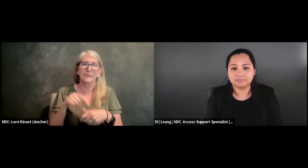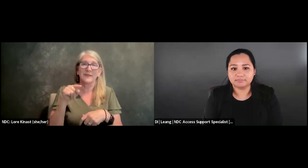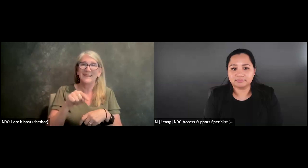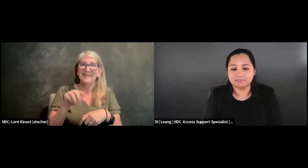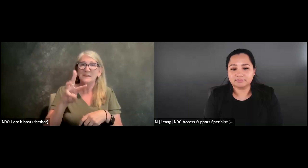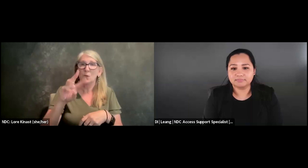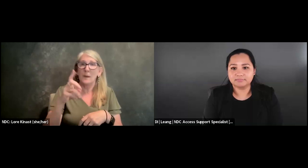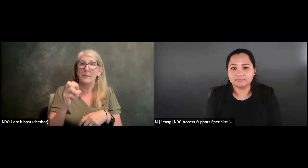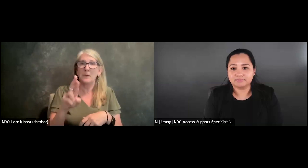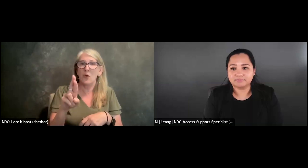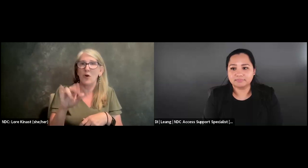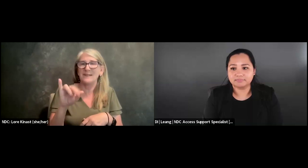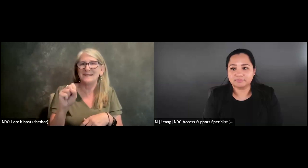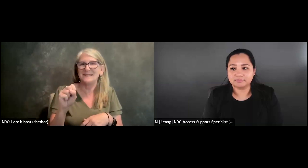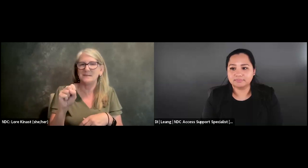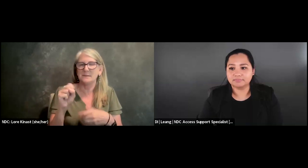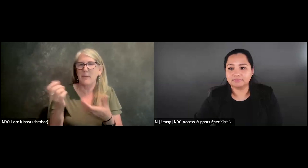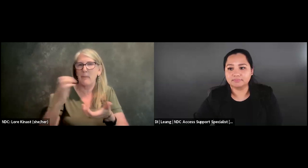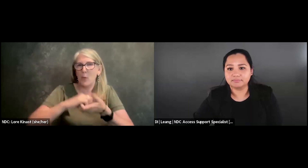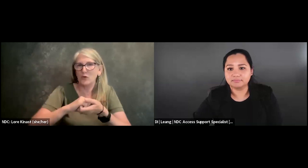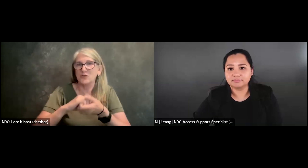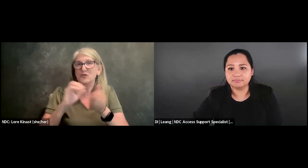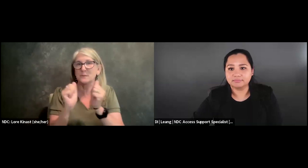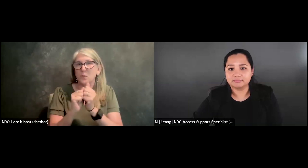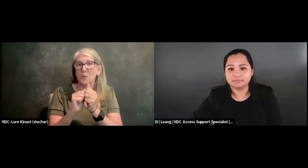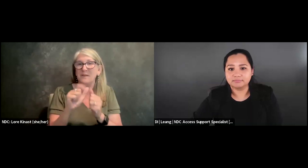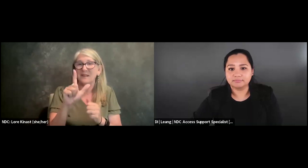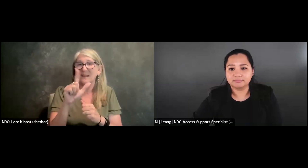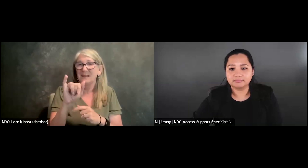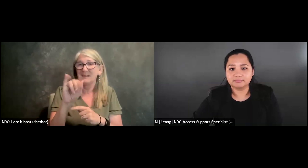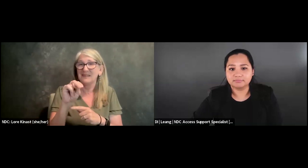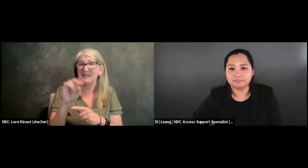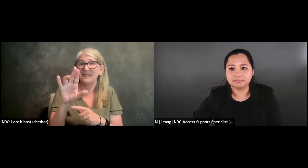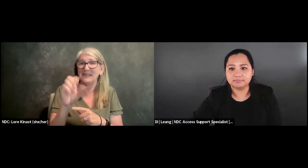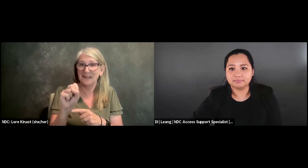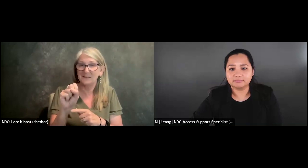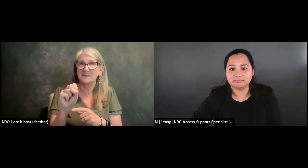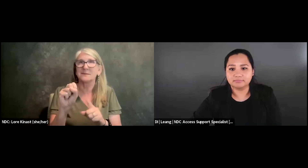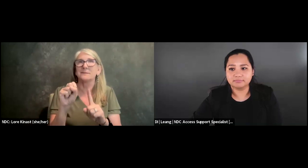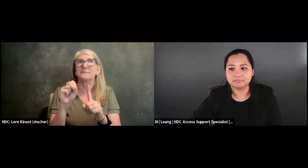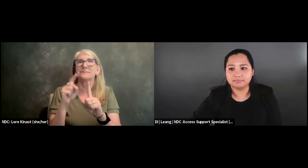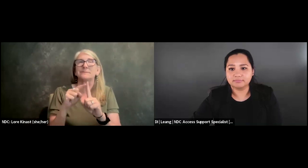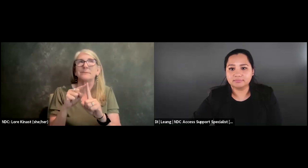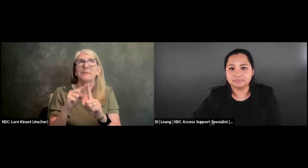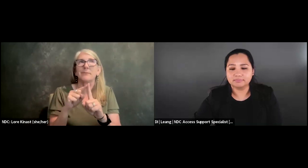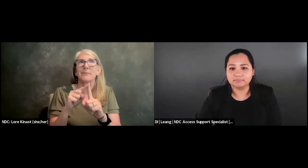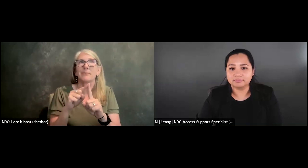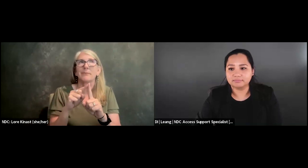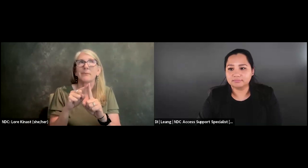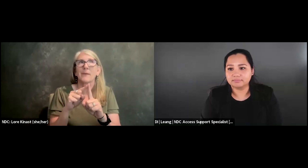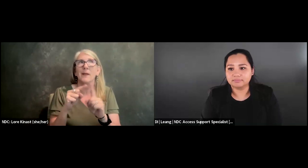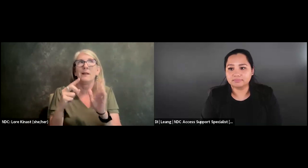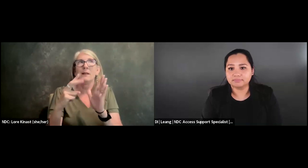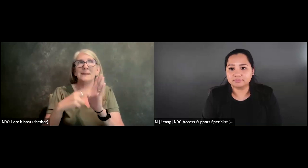This webinar is in partnership with LINCS,